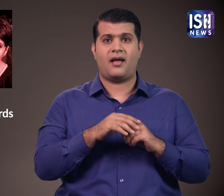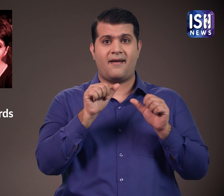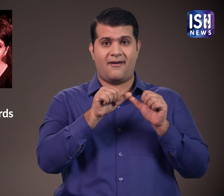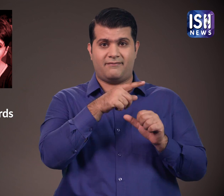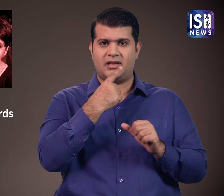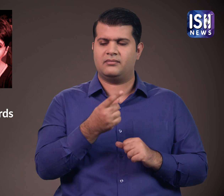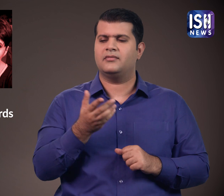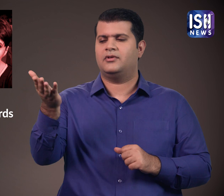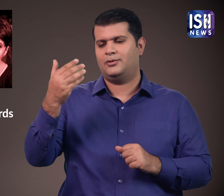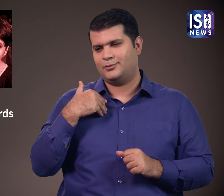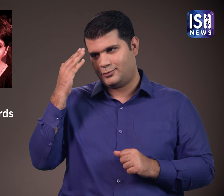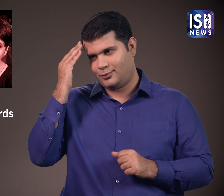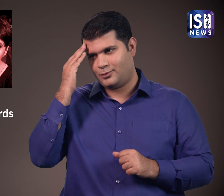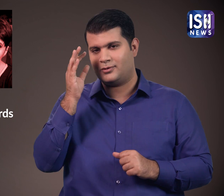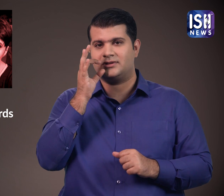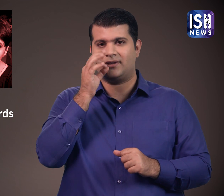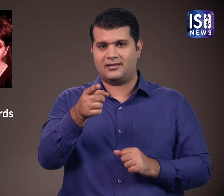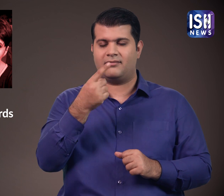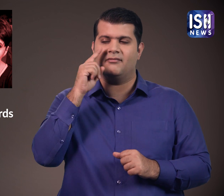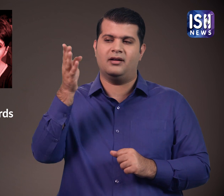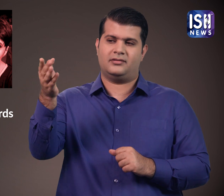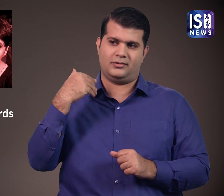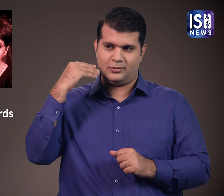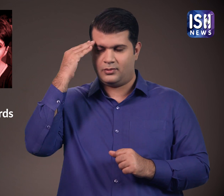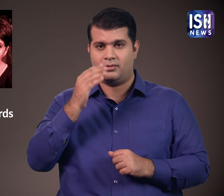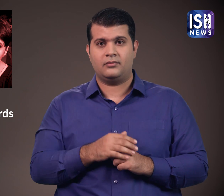Aftab said he know that's Shraddha's father.